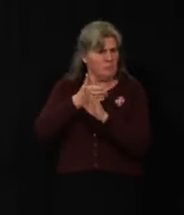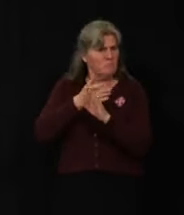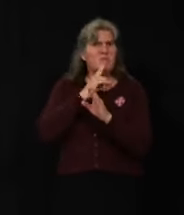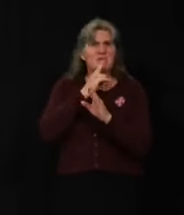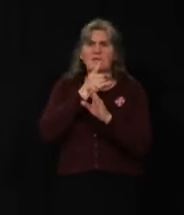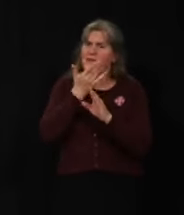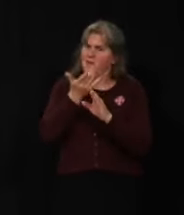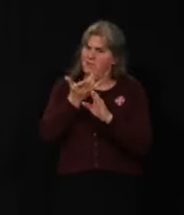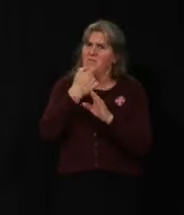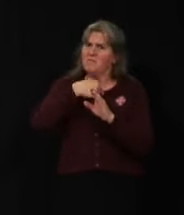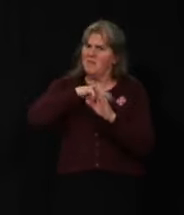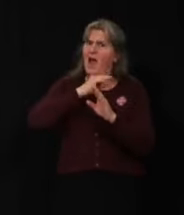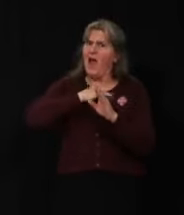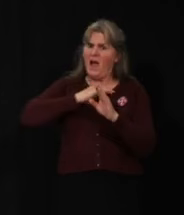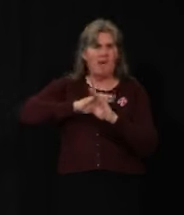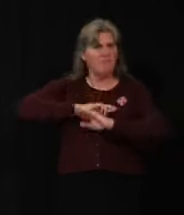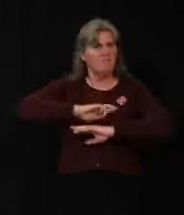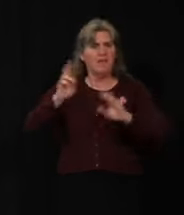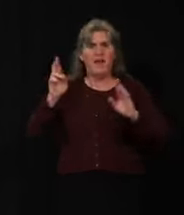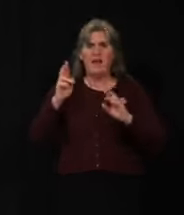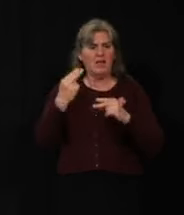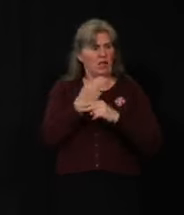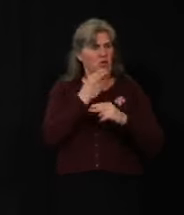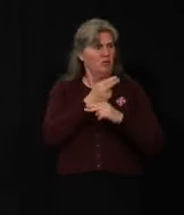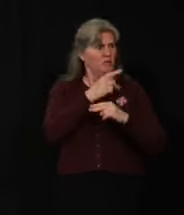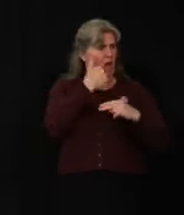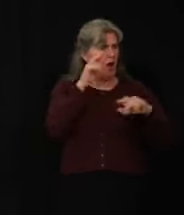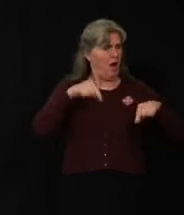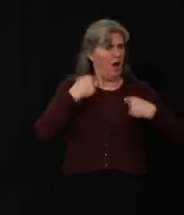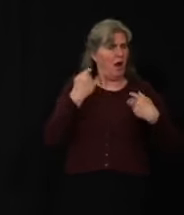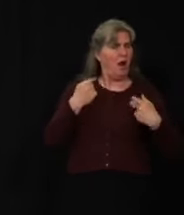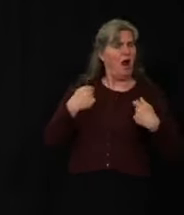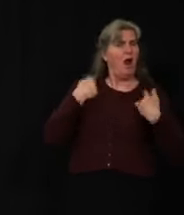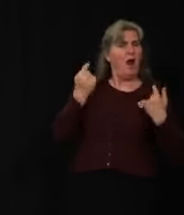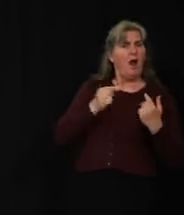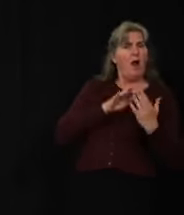Julian? Reporter: